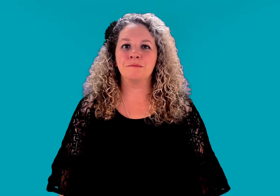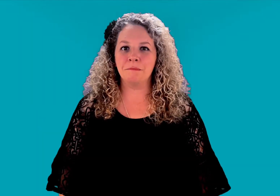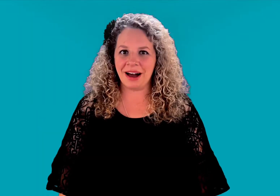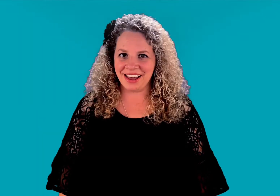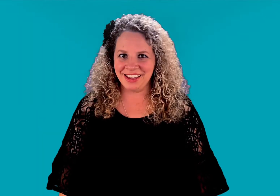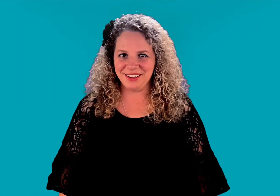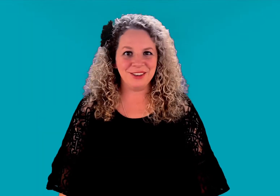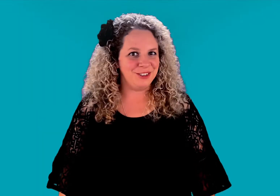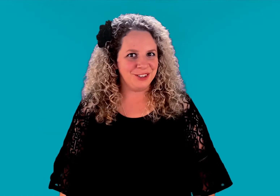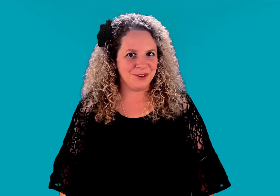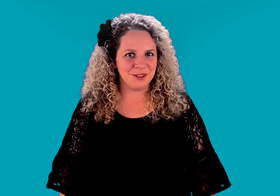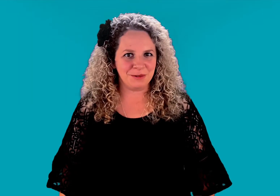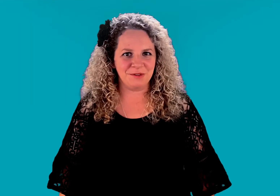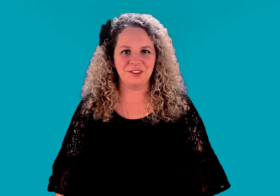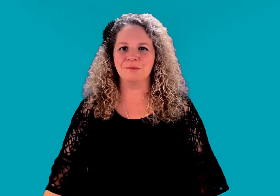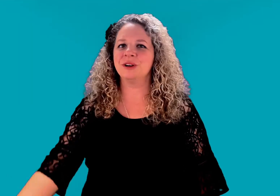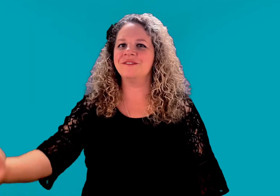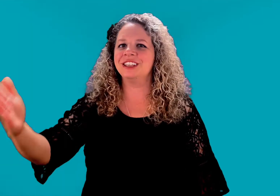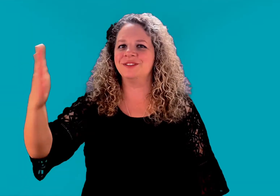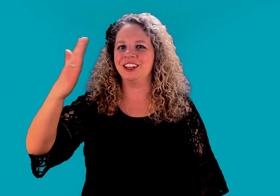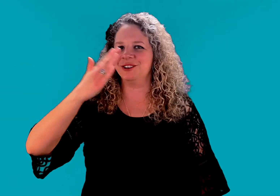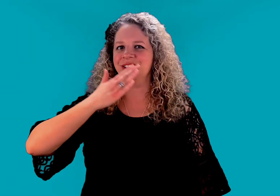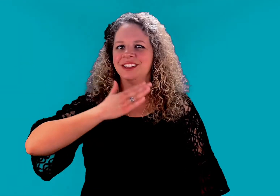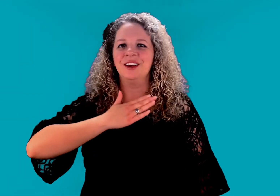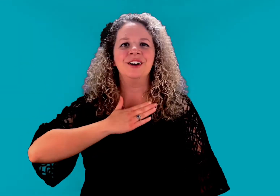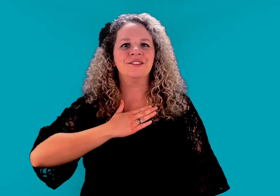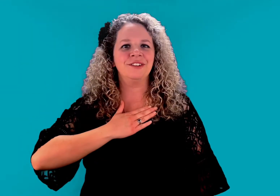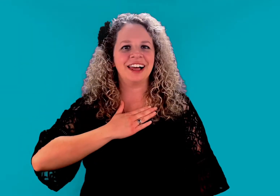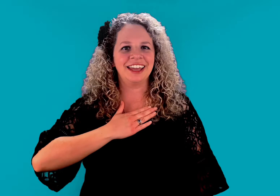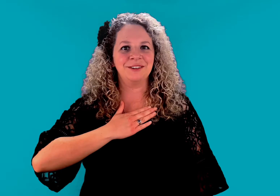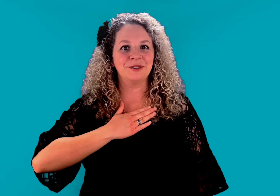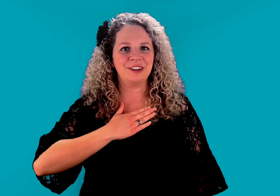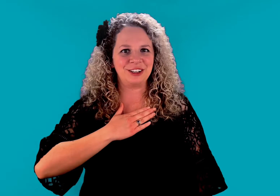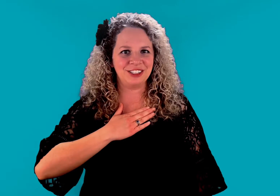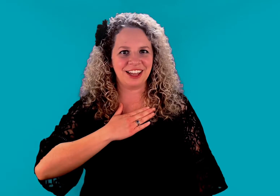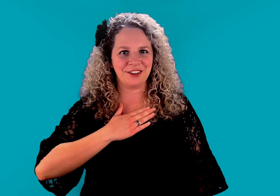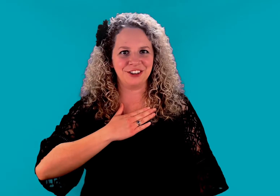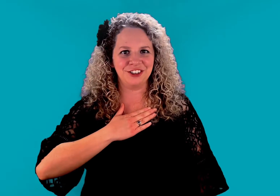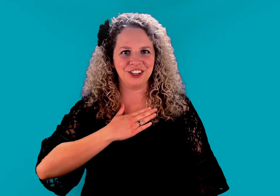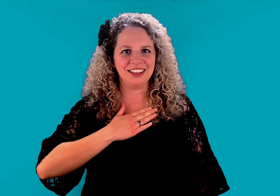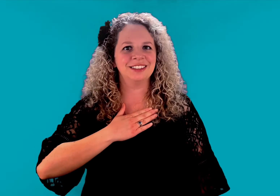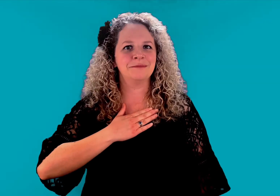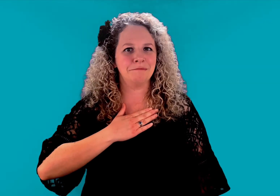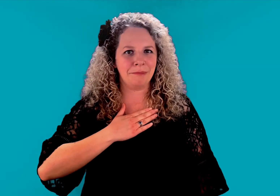MY. You should know this one from previous videos. Flat hand with fingers together on your chest. MY.